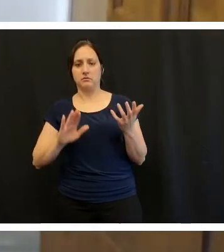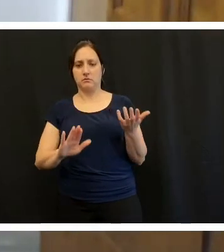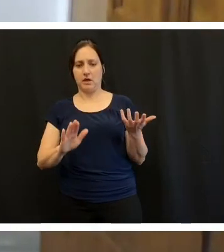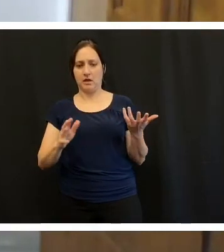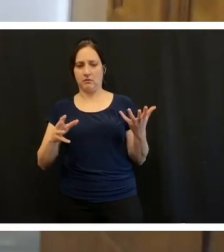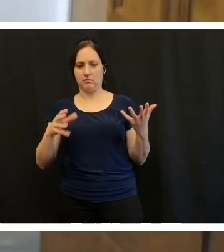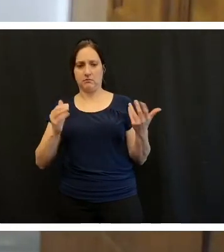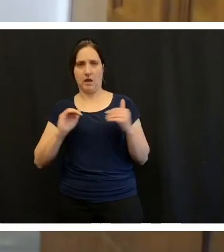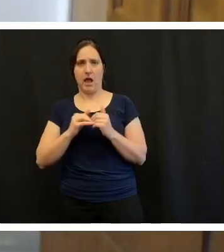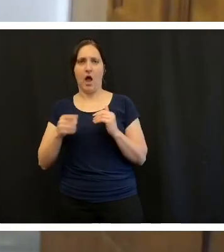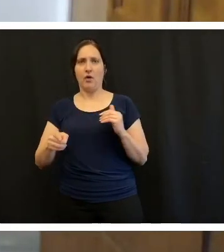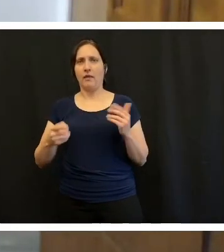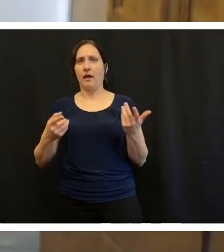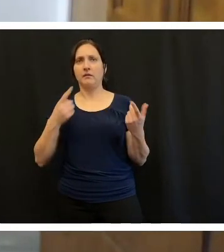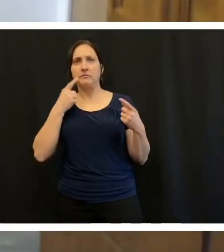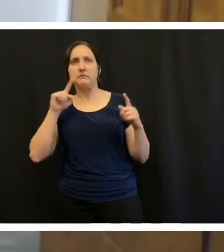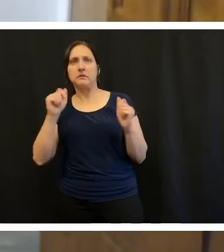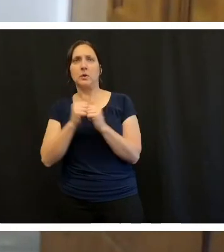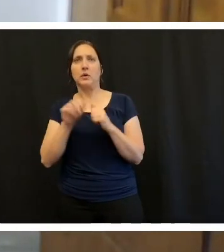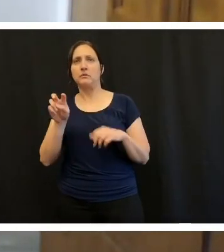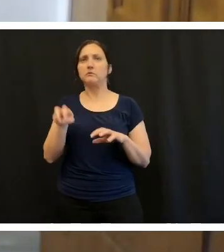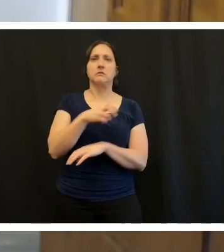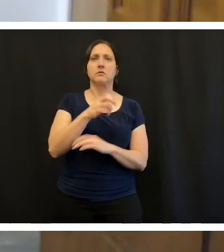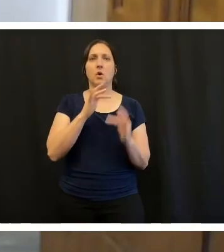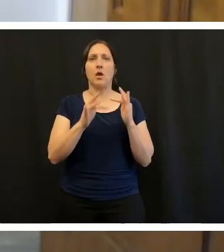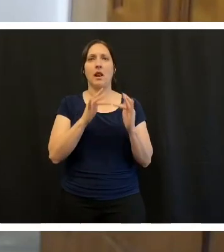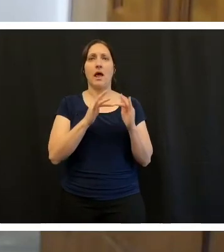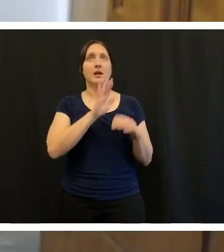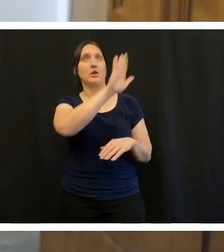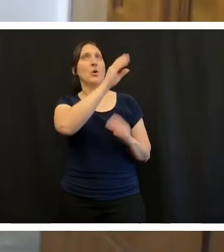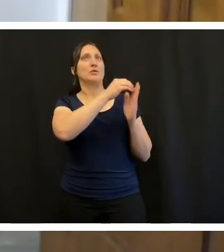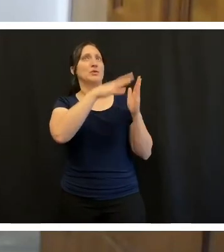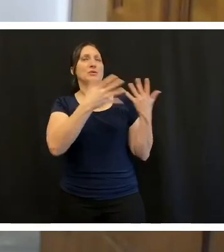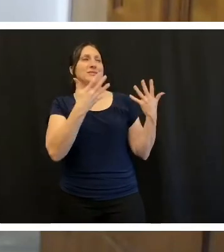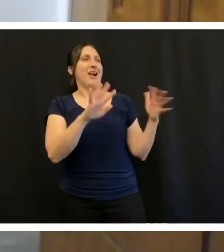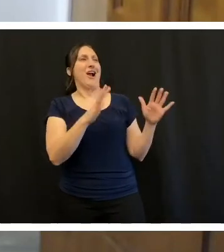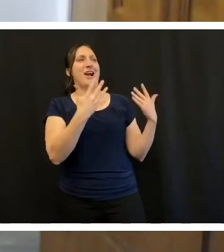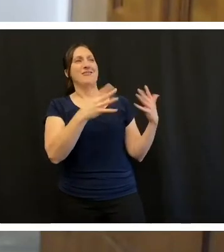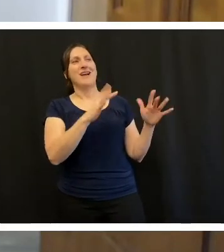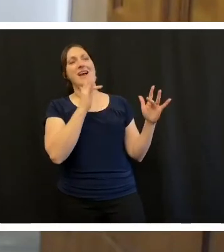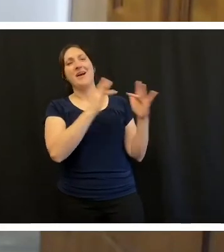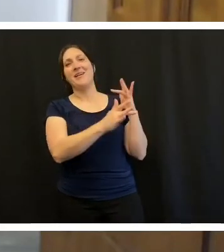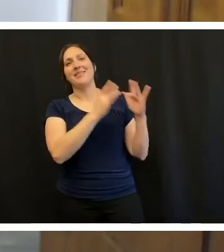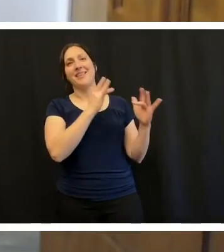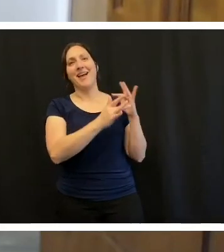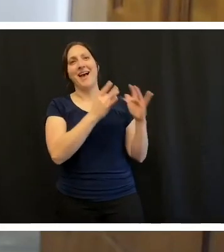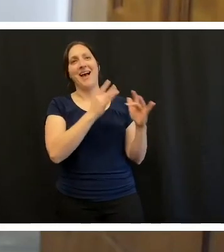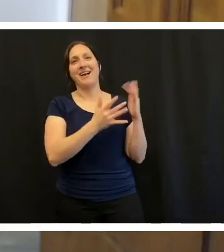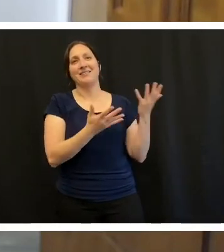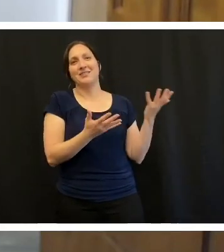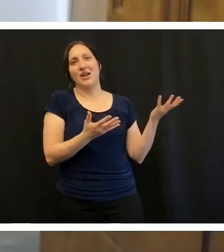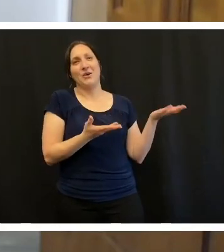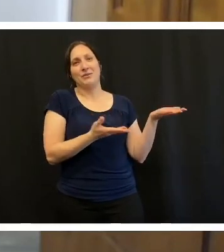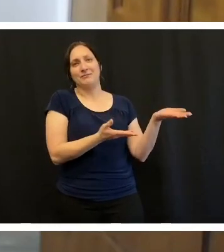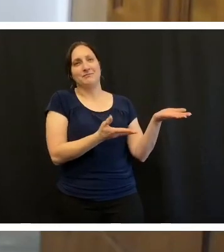Obviously, in your case, your students are already online, so they knew that was the way they were gonna have their curriculum delivered.